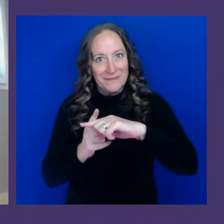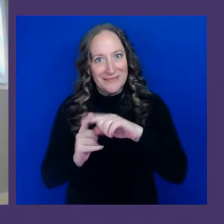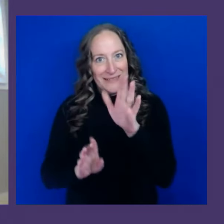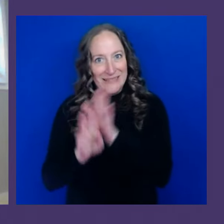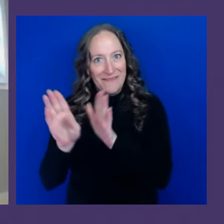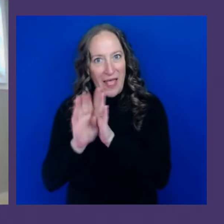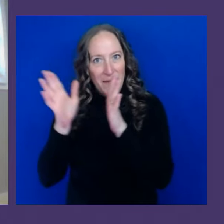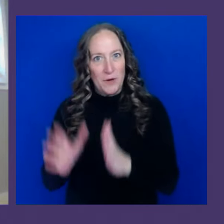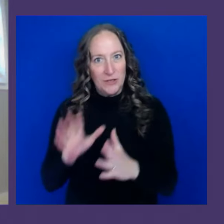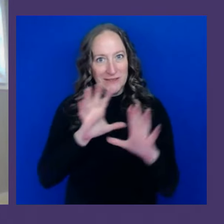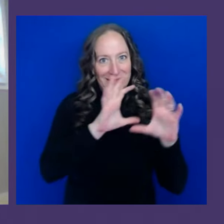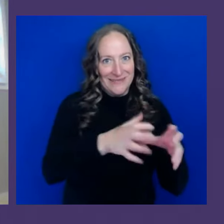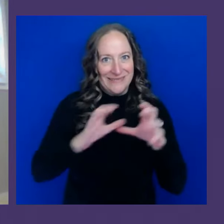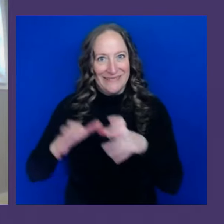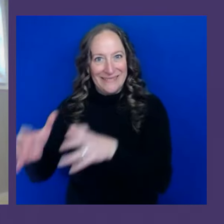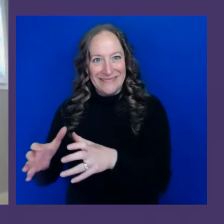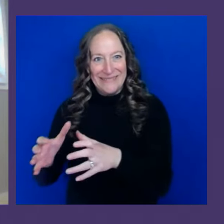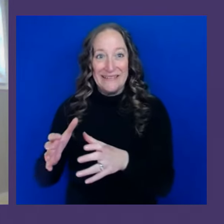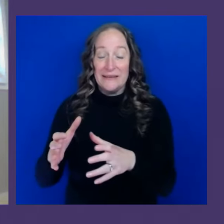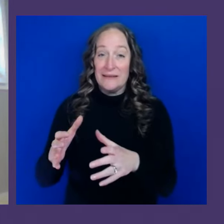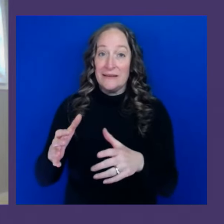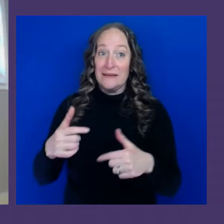We, Microsoft, can provide technologies,